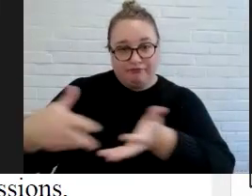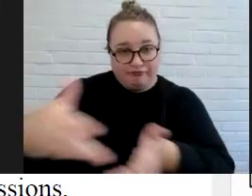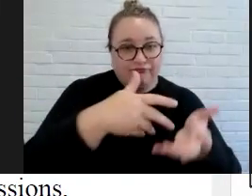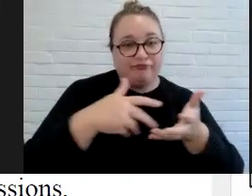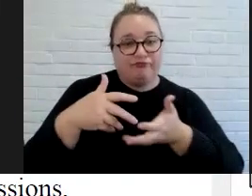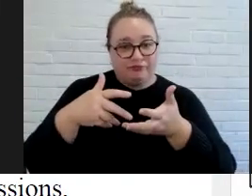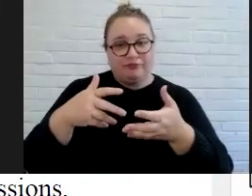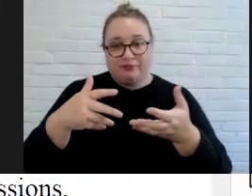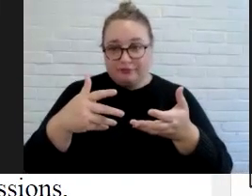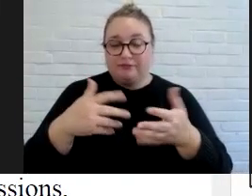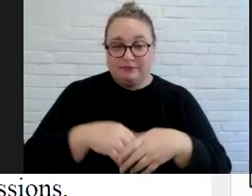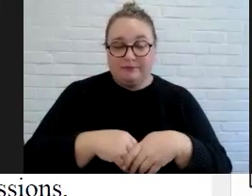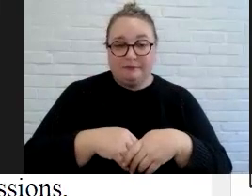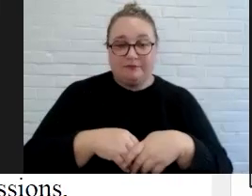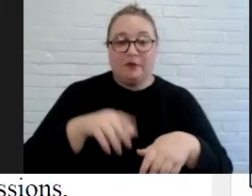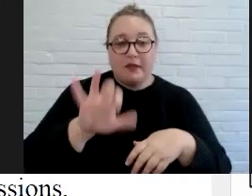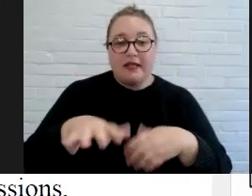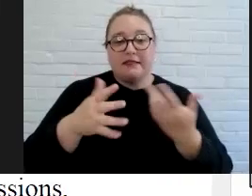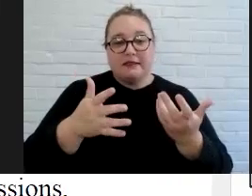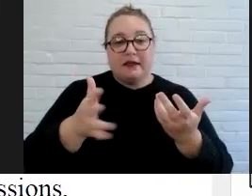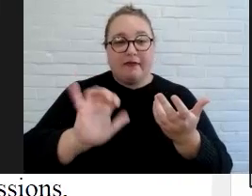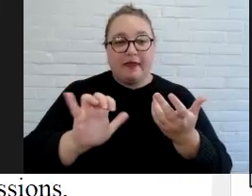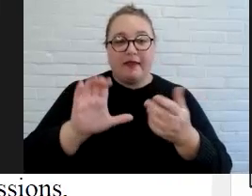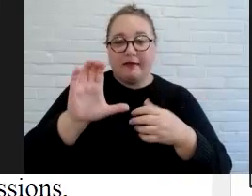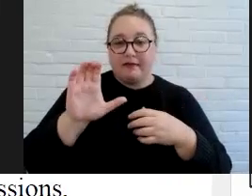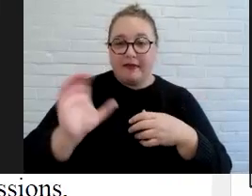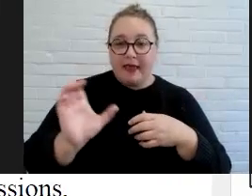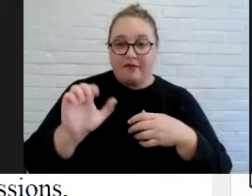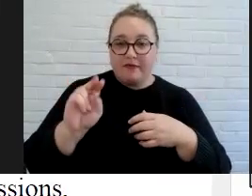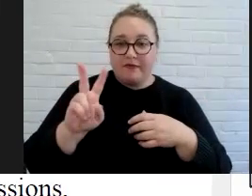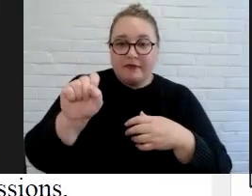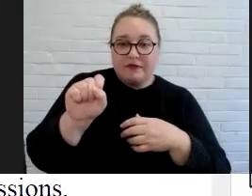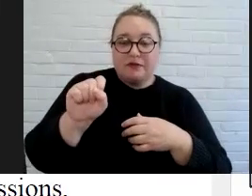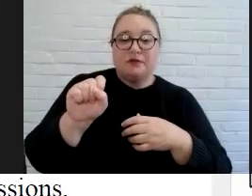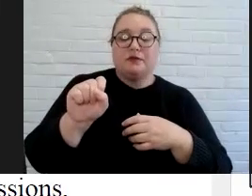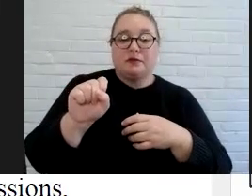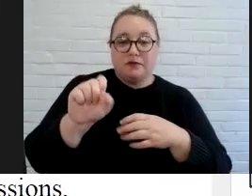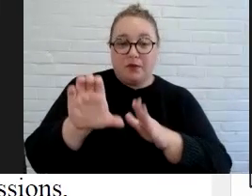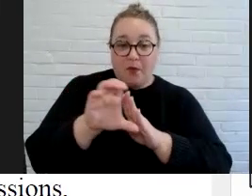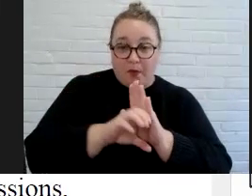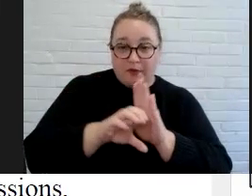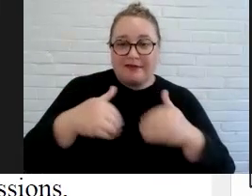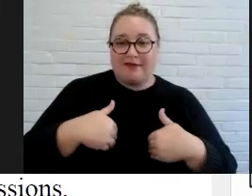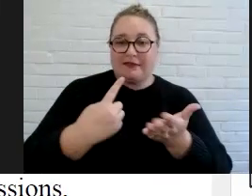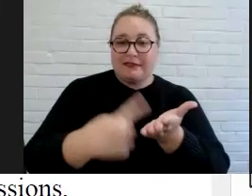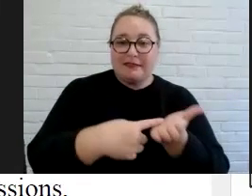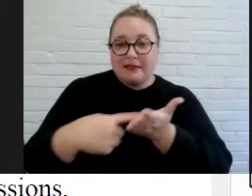Within, your Canvas course and one that is talking about the content of the course.